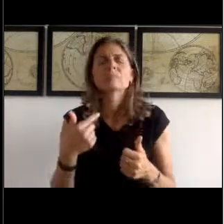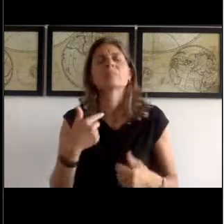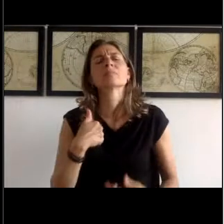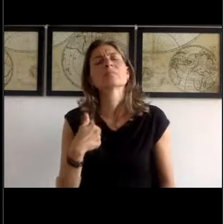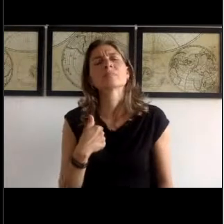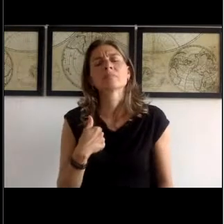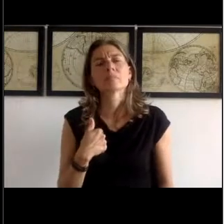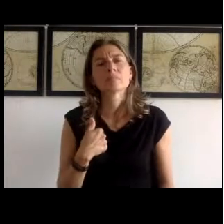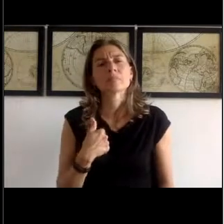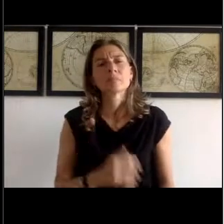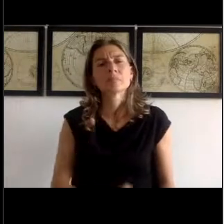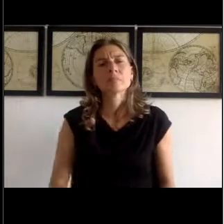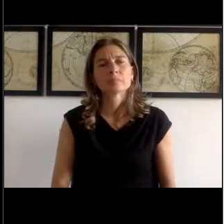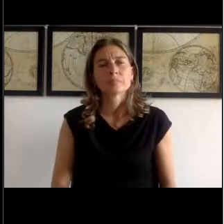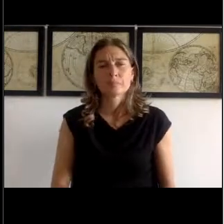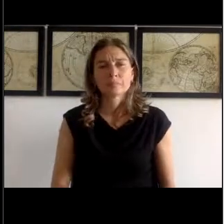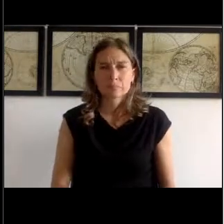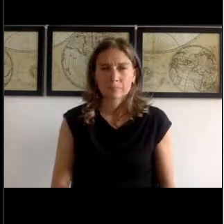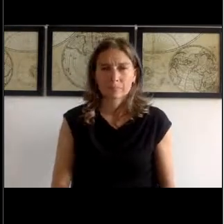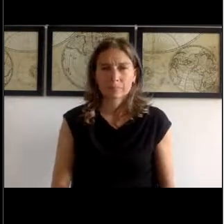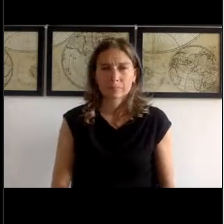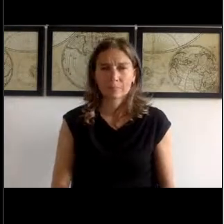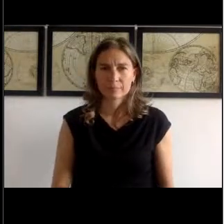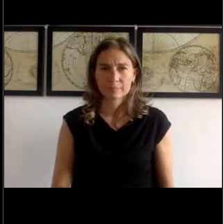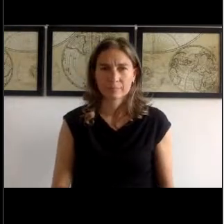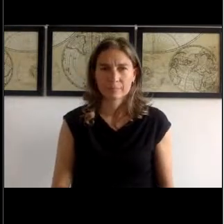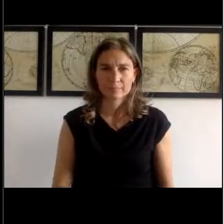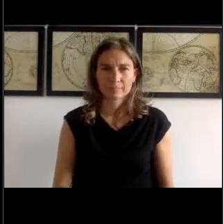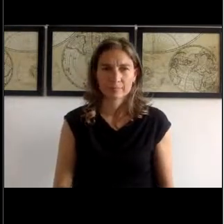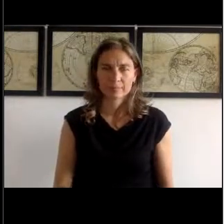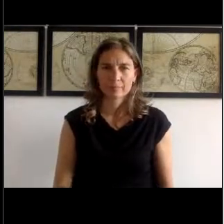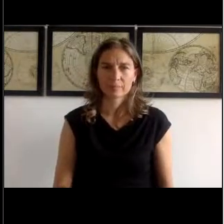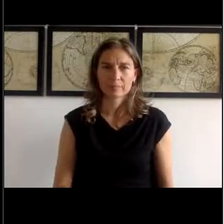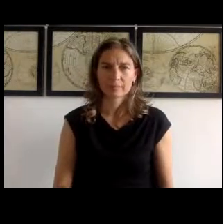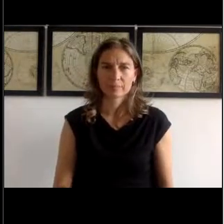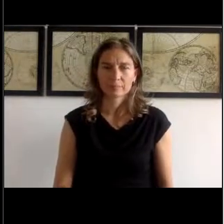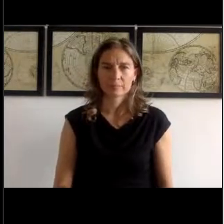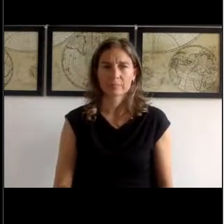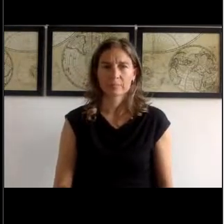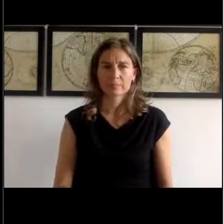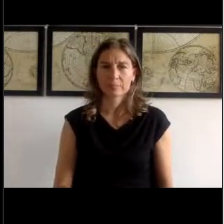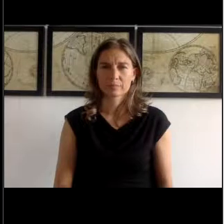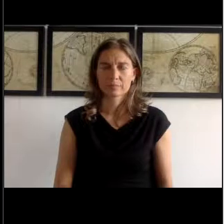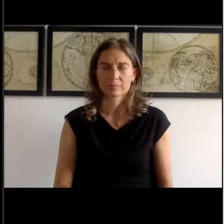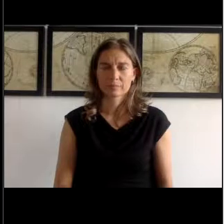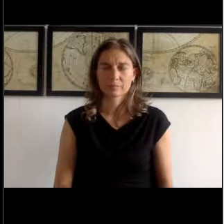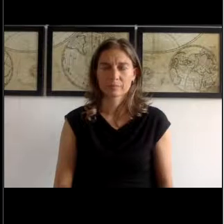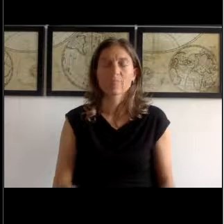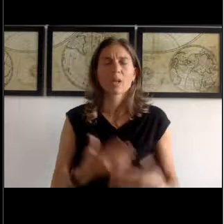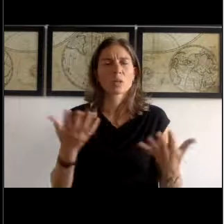through digital tools and helping in projects to work together, etc.